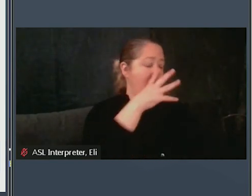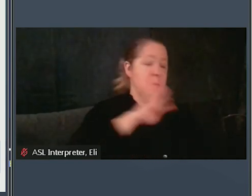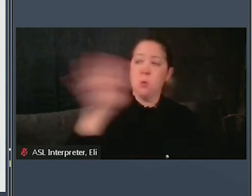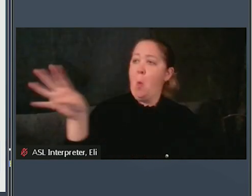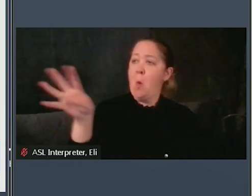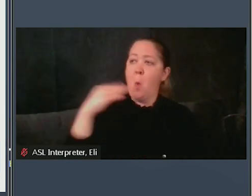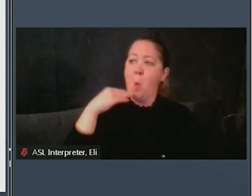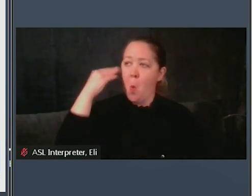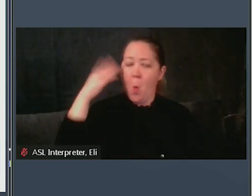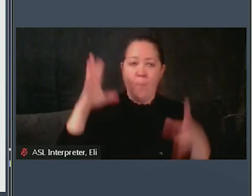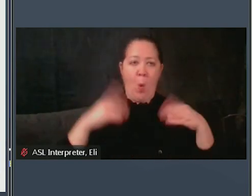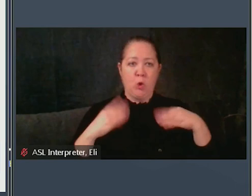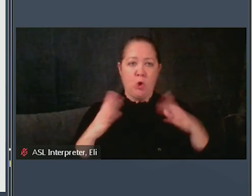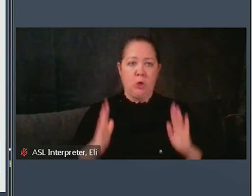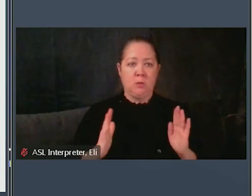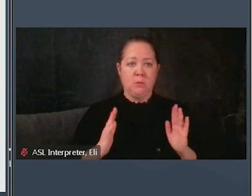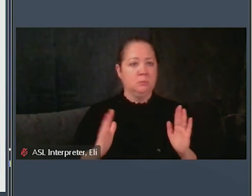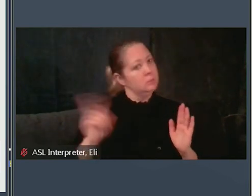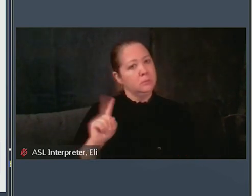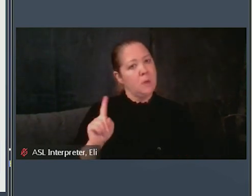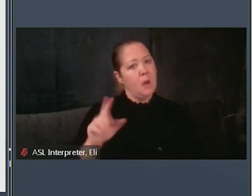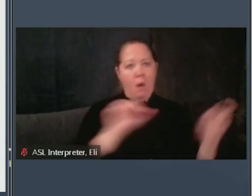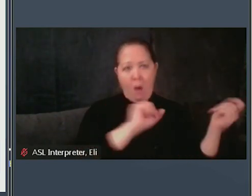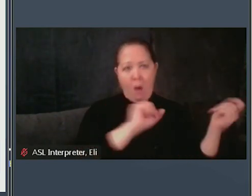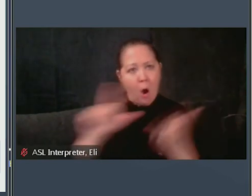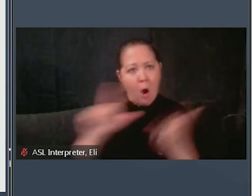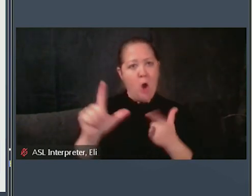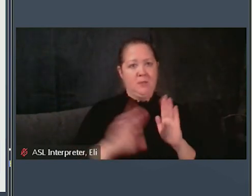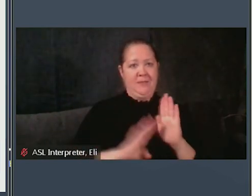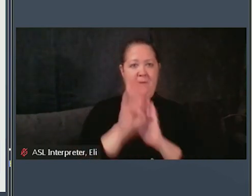All development is interrelated and impacts a larger area.